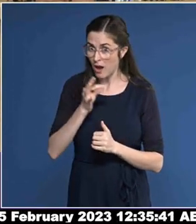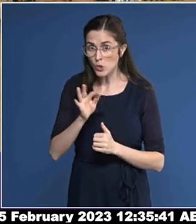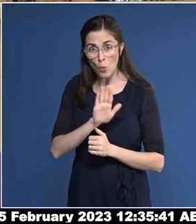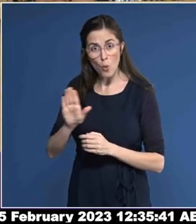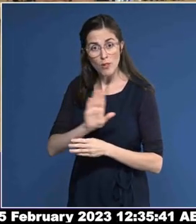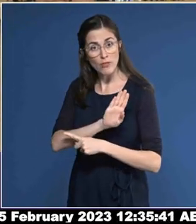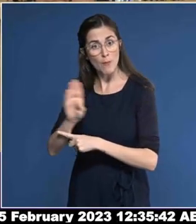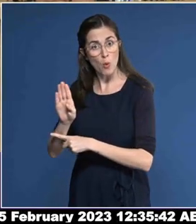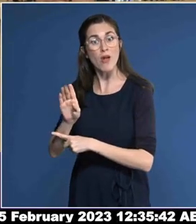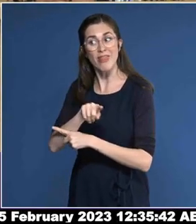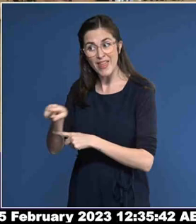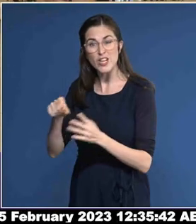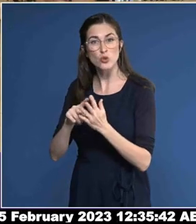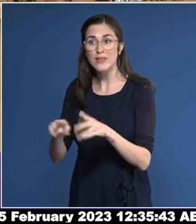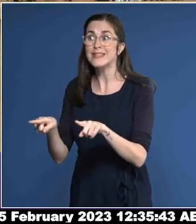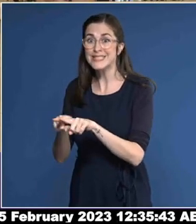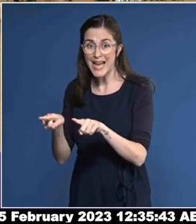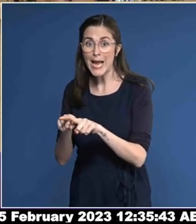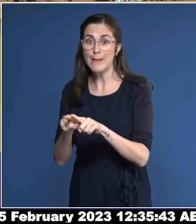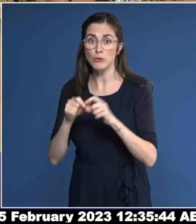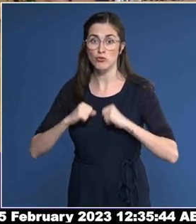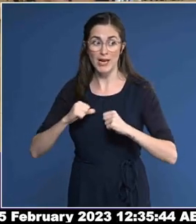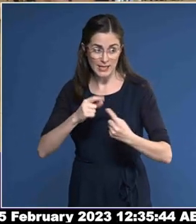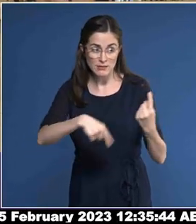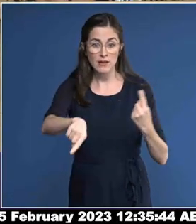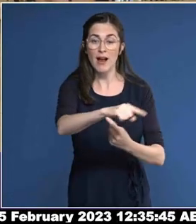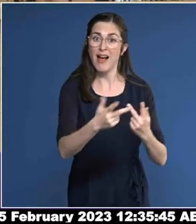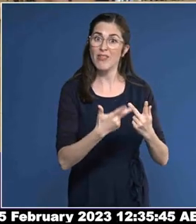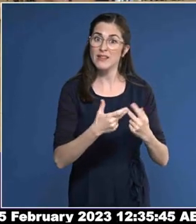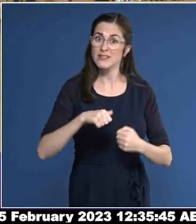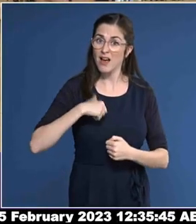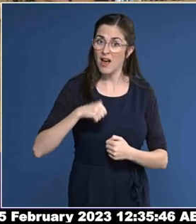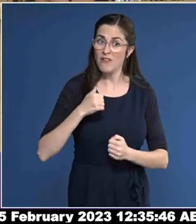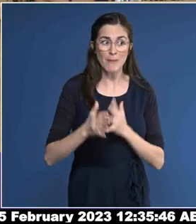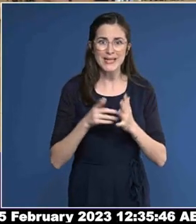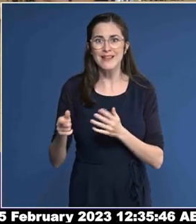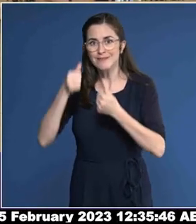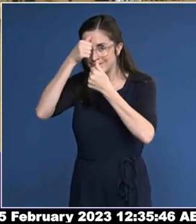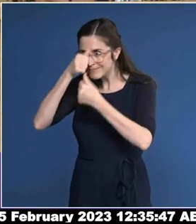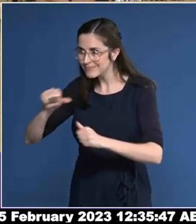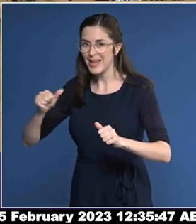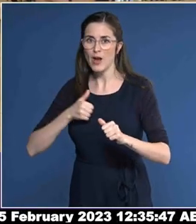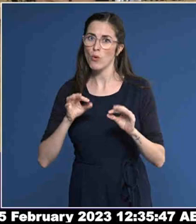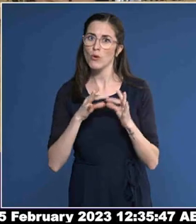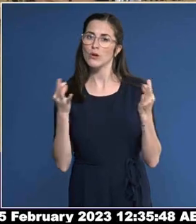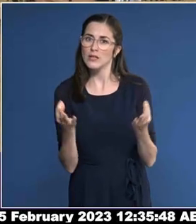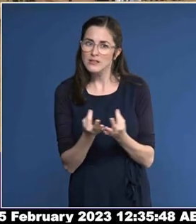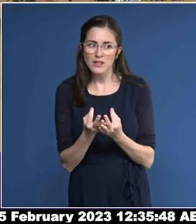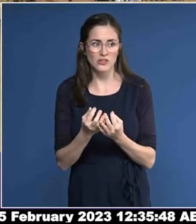understanding of the environment in which the - our staff work, but also the environment in which our participants live and work.